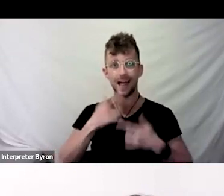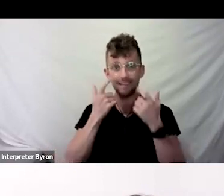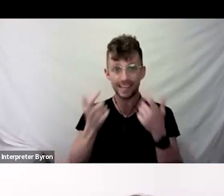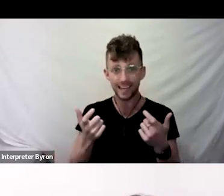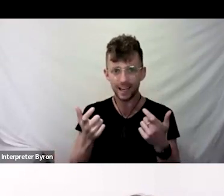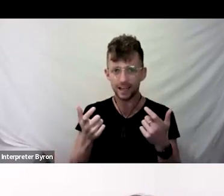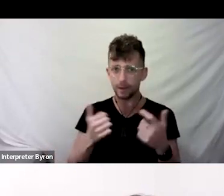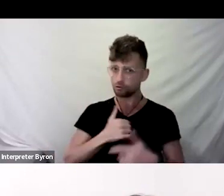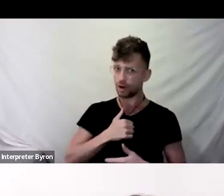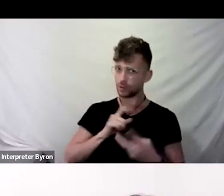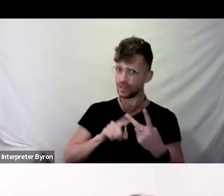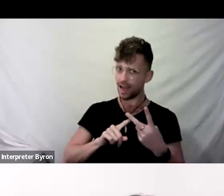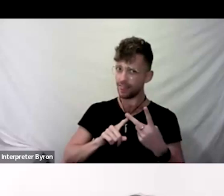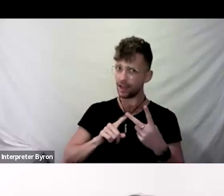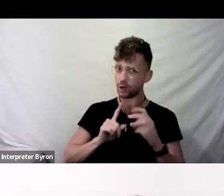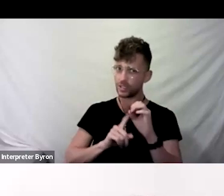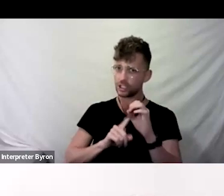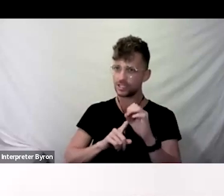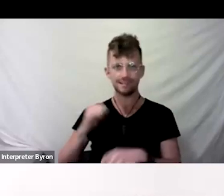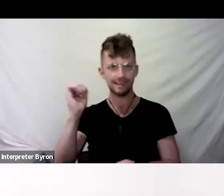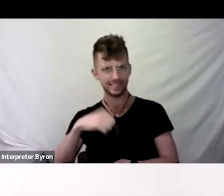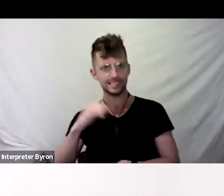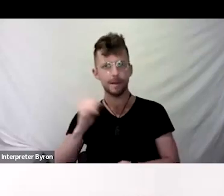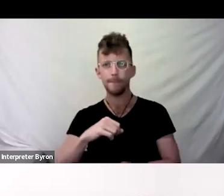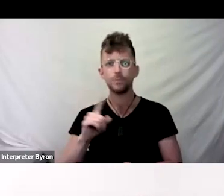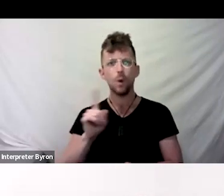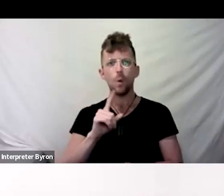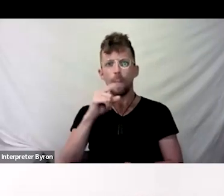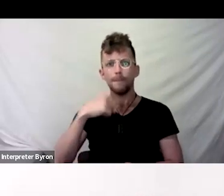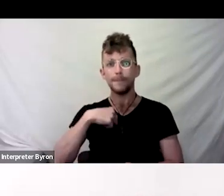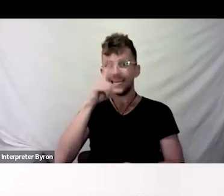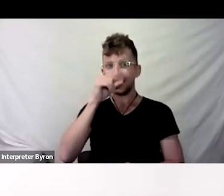Yes, Yeah. Okay I’ll read that back, what can I claim under IF respite for this trip?